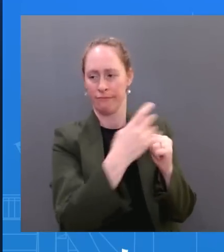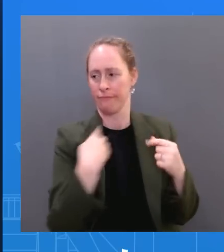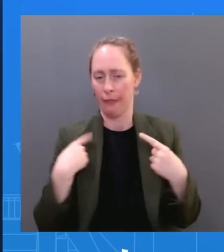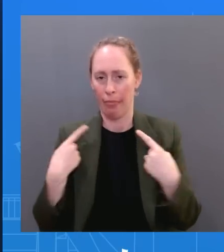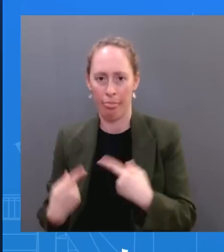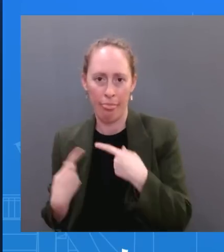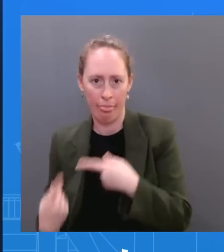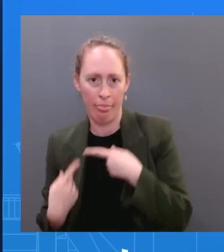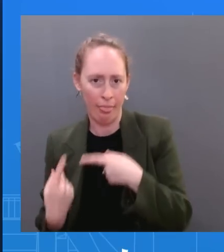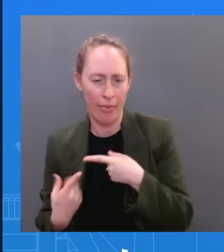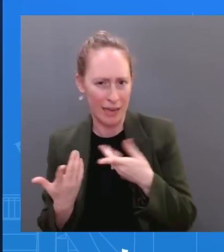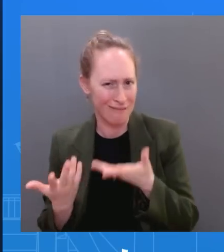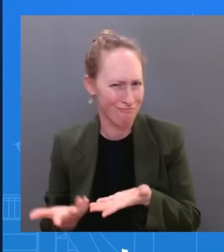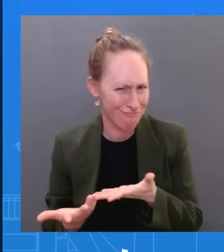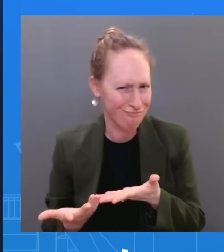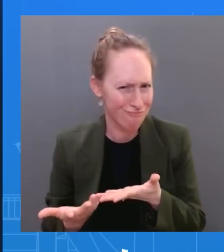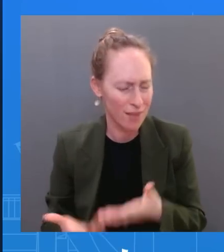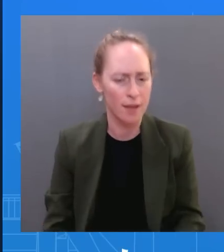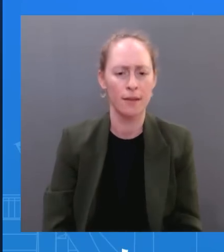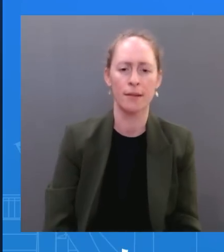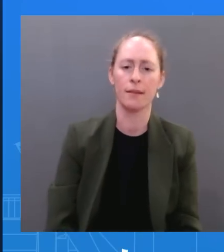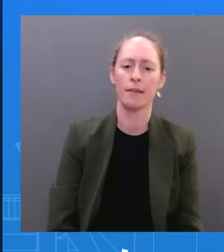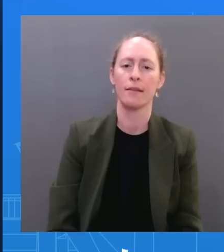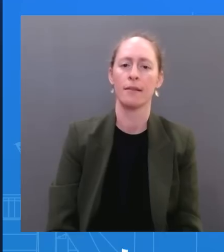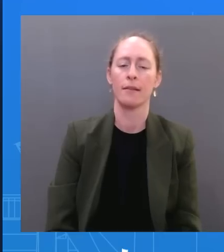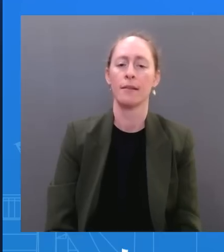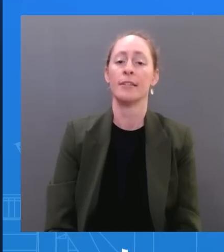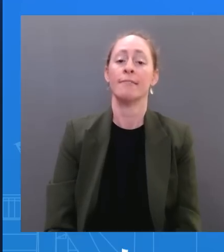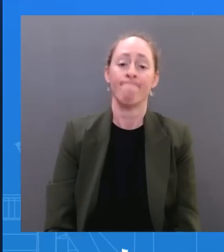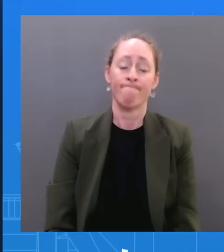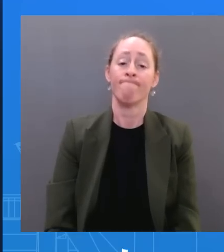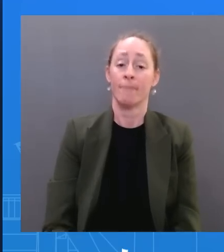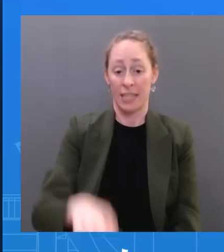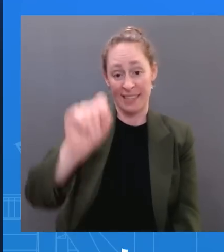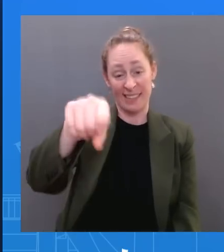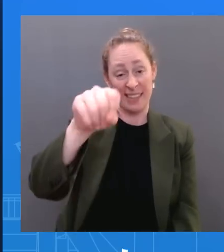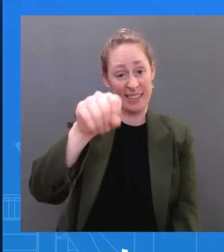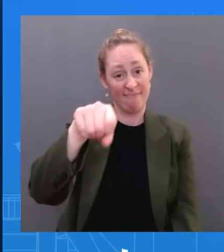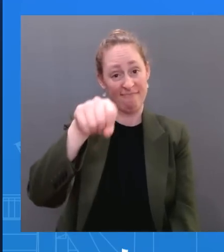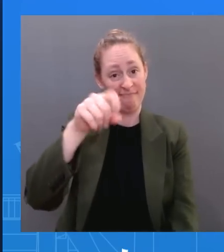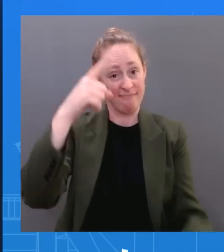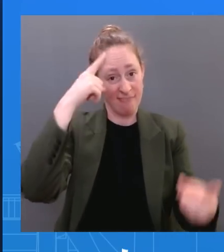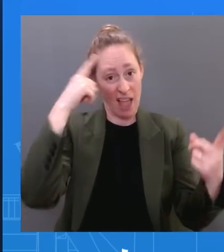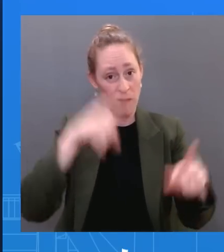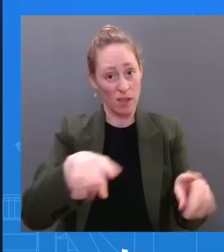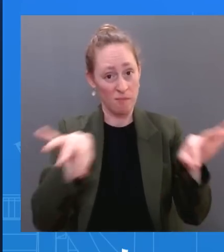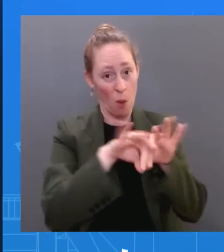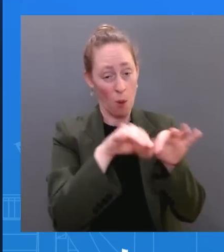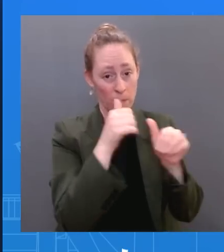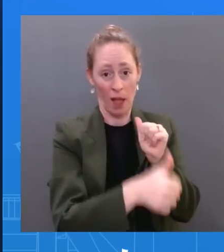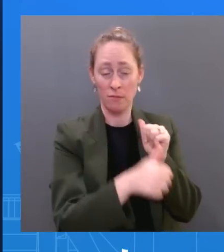America's technological edge, our innovation edge, our capacity to invest in the next generation of leading technologies,